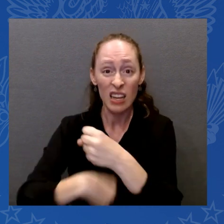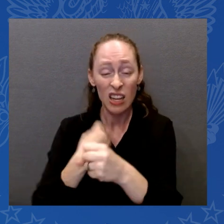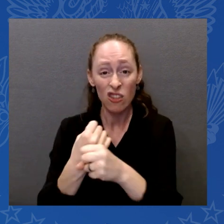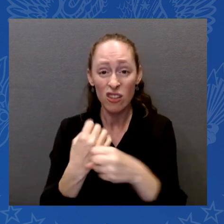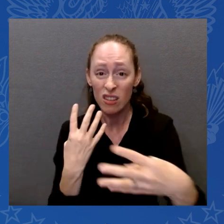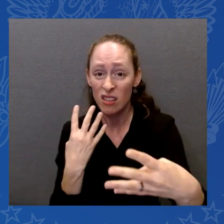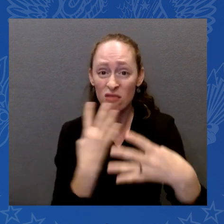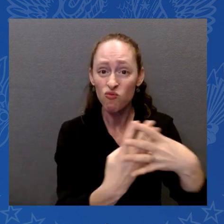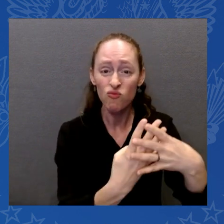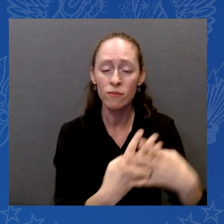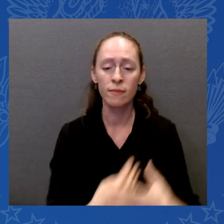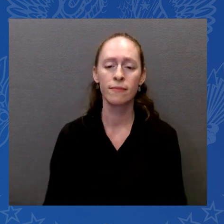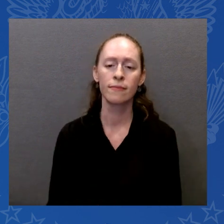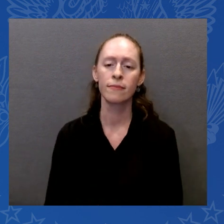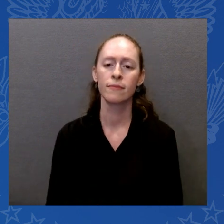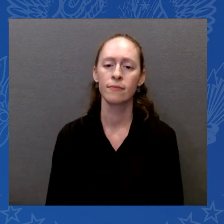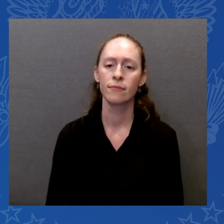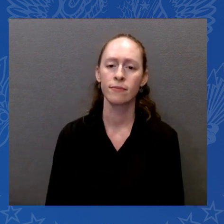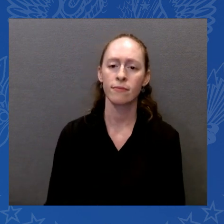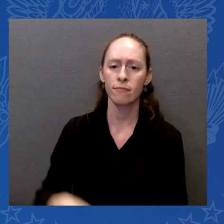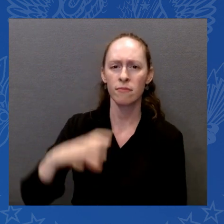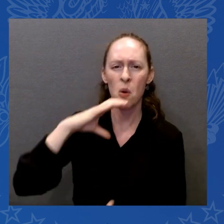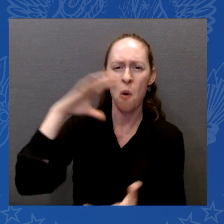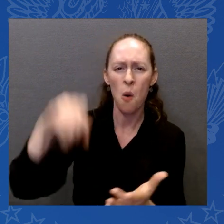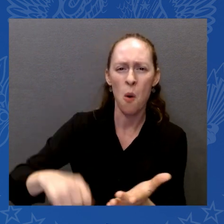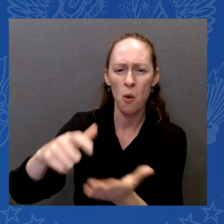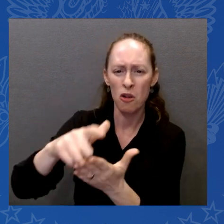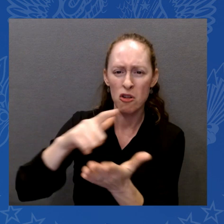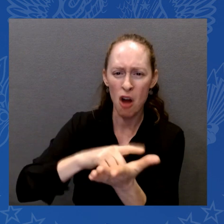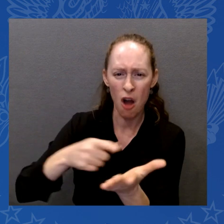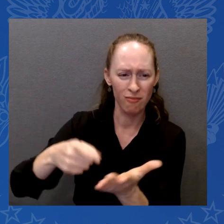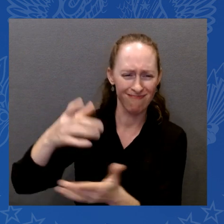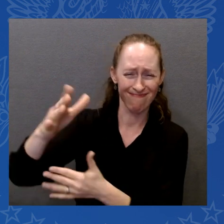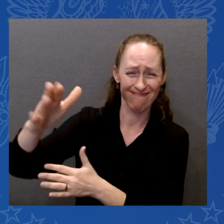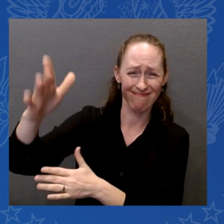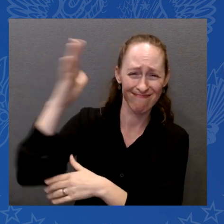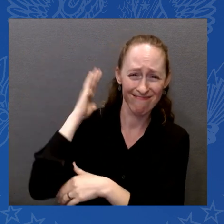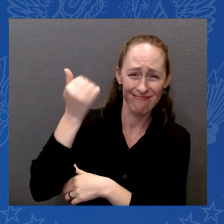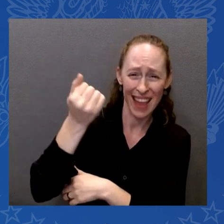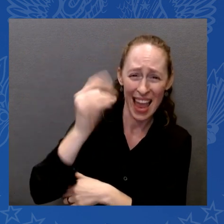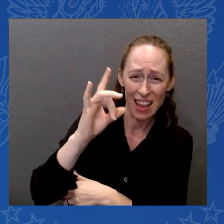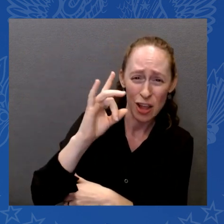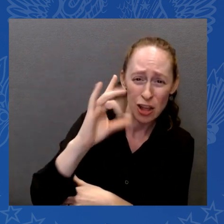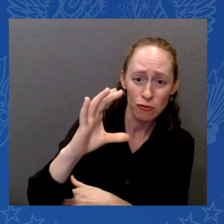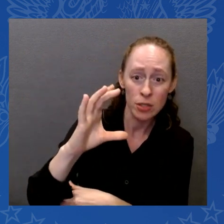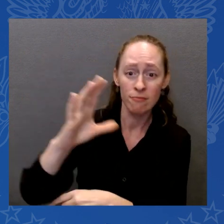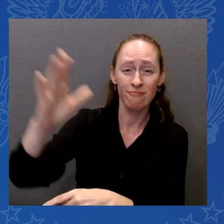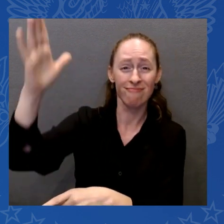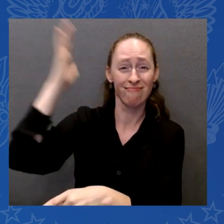of their full rights as citizens and the right to vote, when we're thinking about those laws from 1864 and 1849.